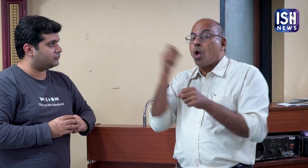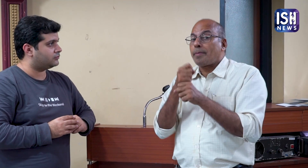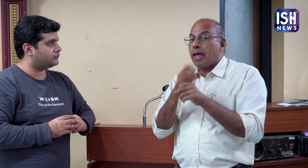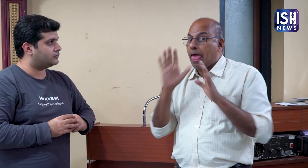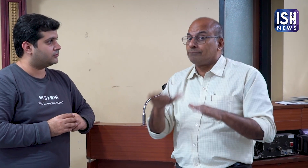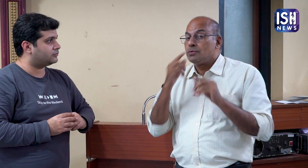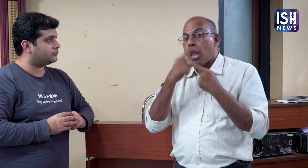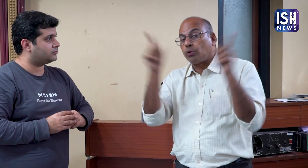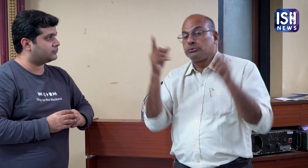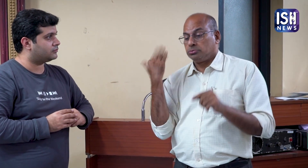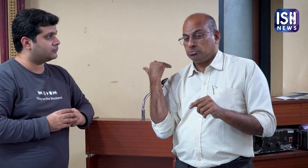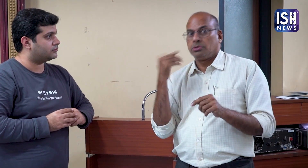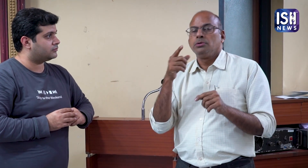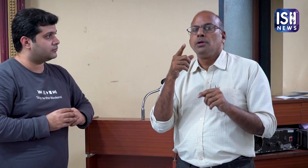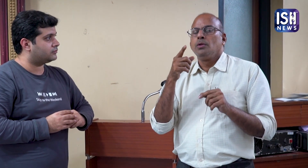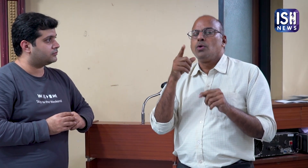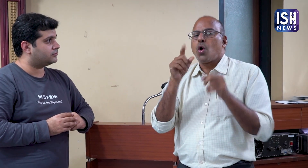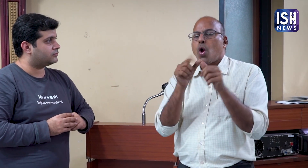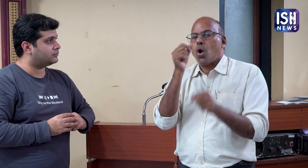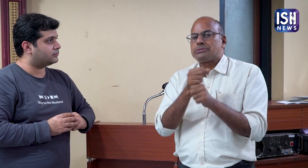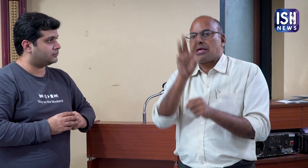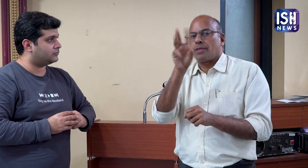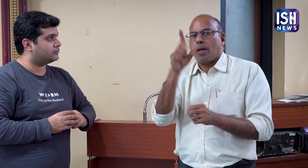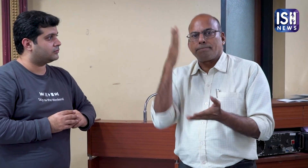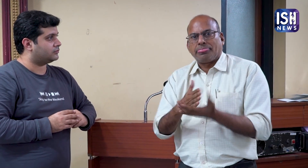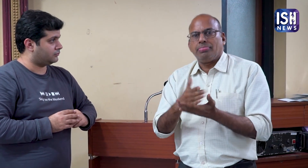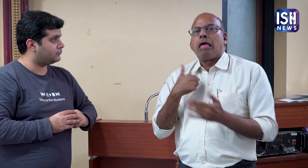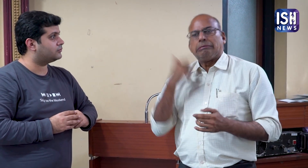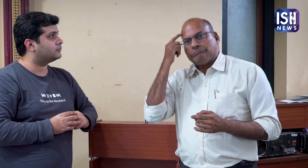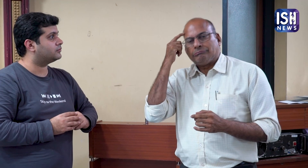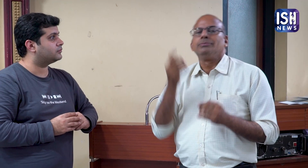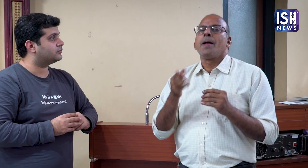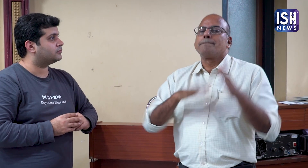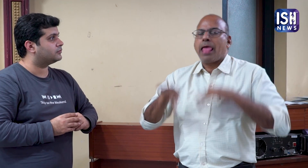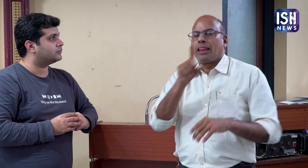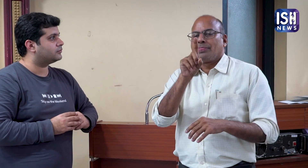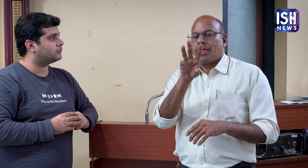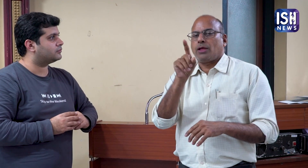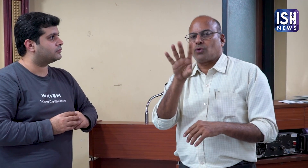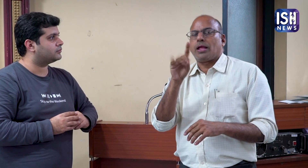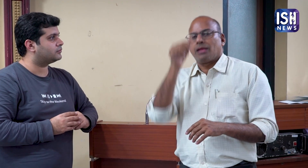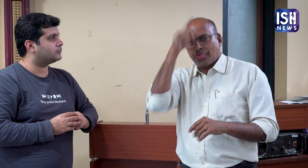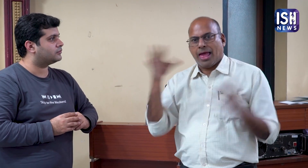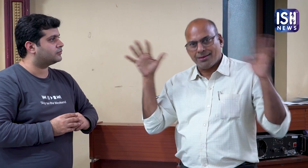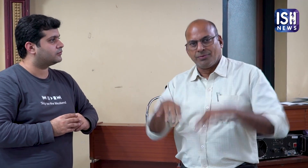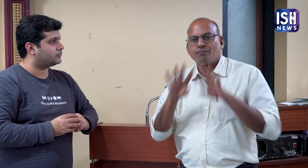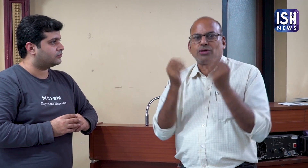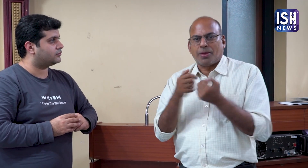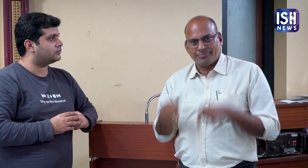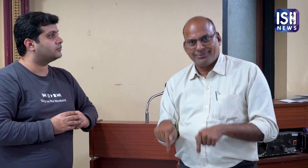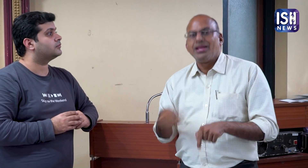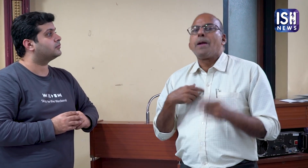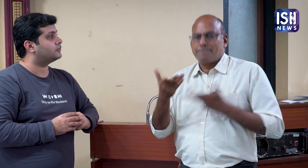Since 31st August is the deadline, we decided to host the workshop on 13th & 14th August.